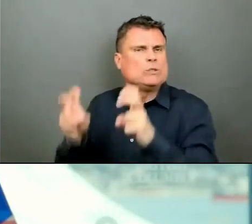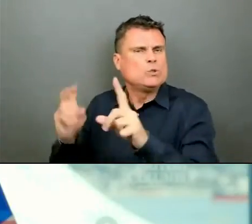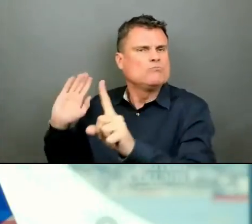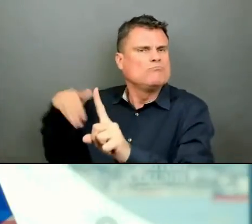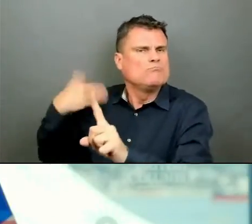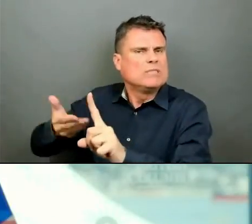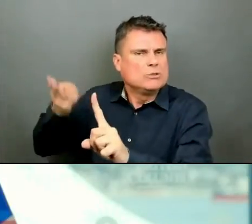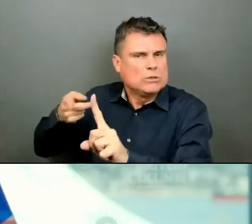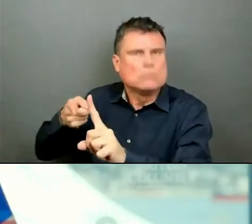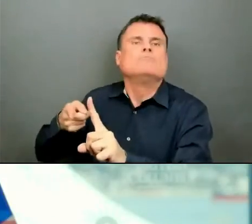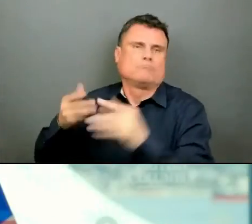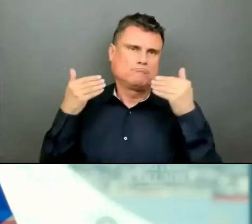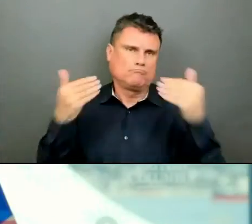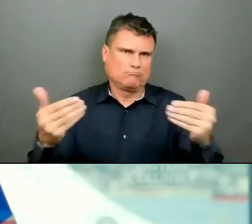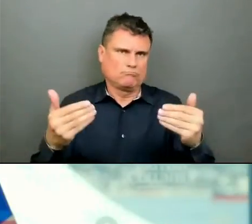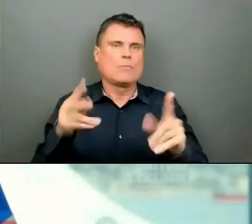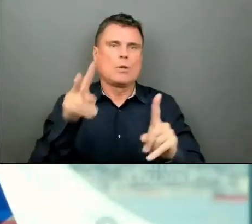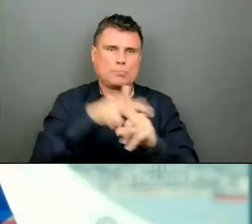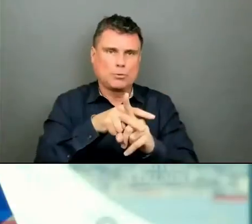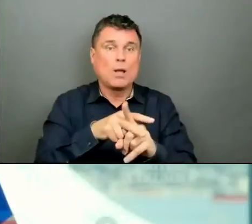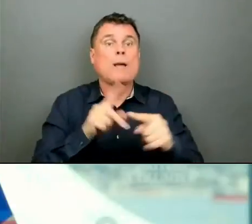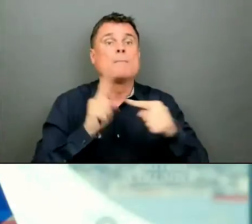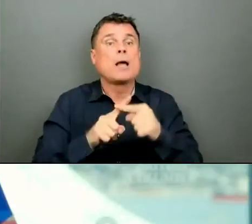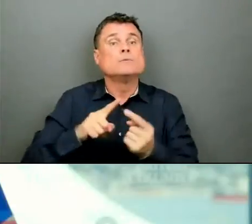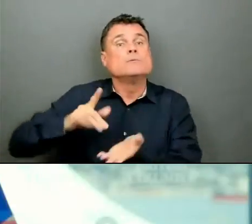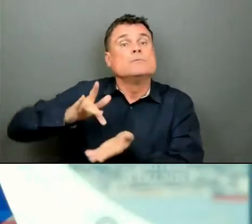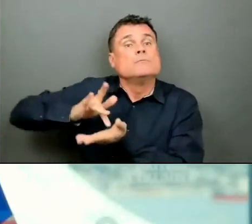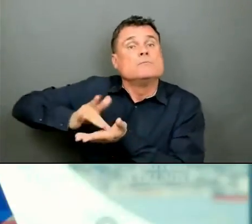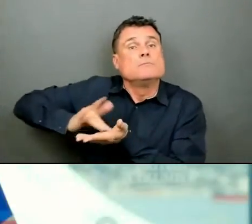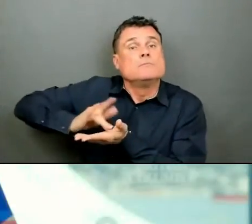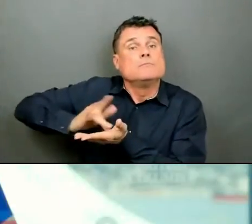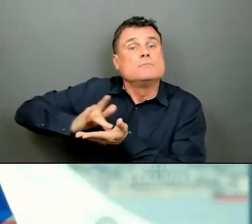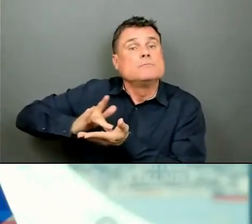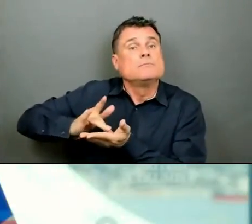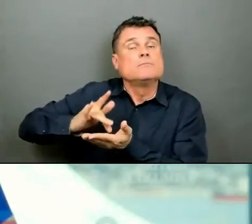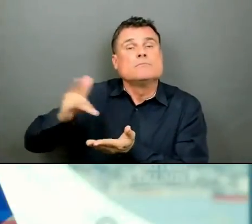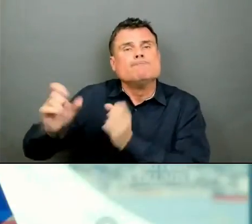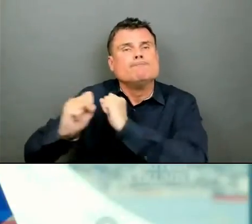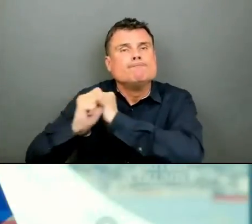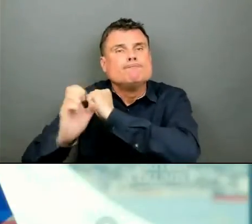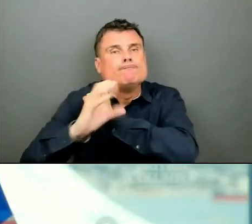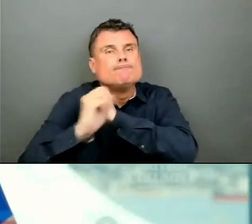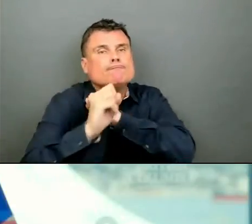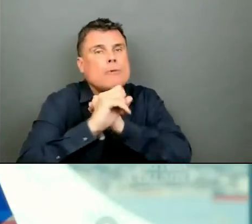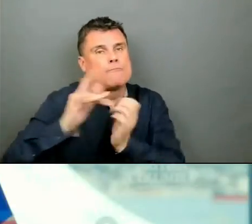now related to and involving the